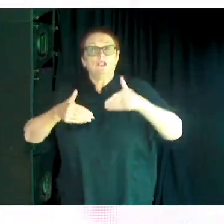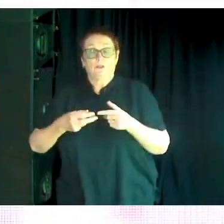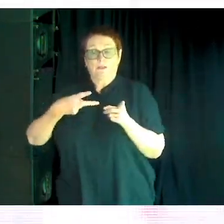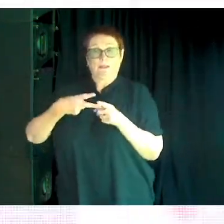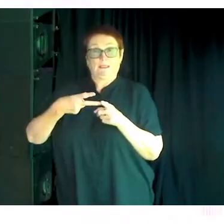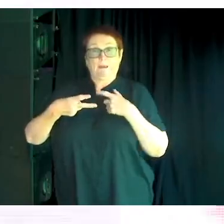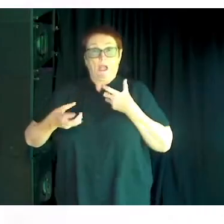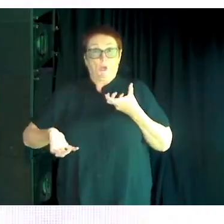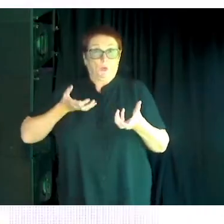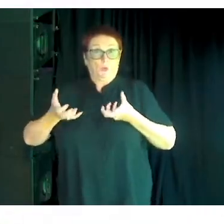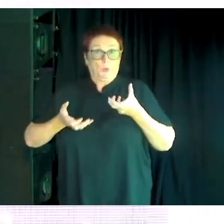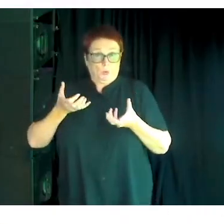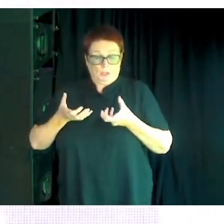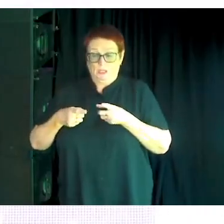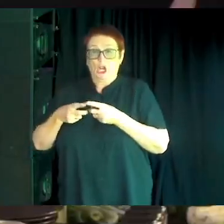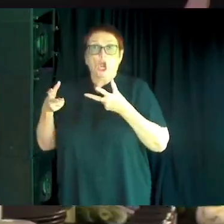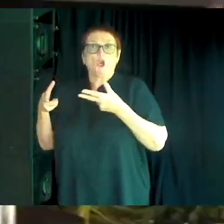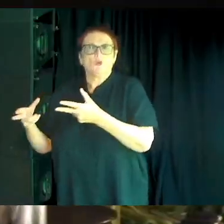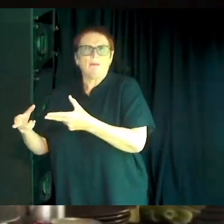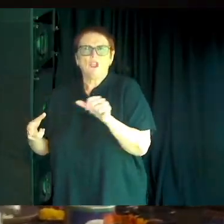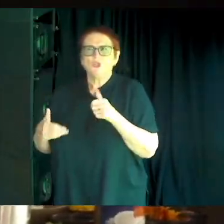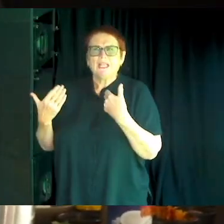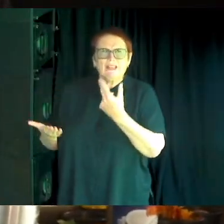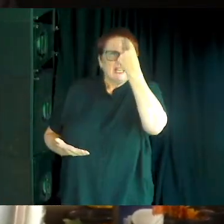now that I've introduced my crab I should name my crab actually but I don't know what his name